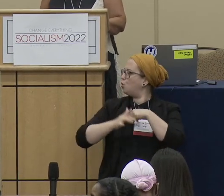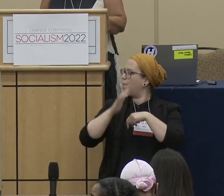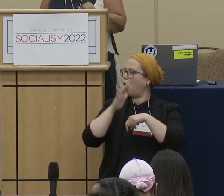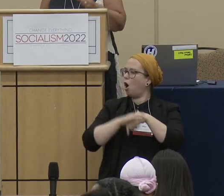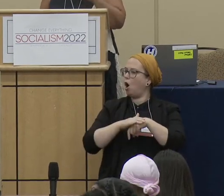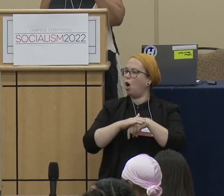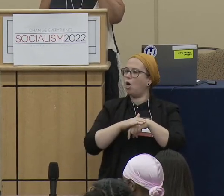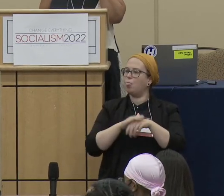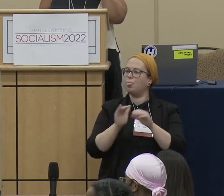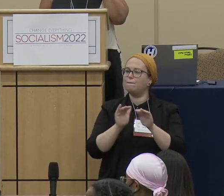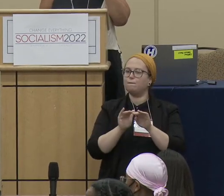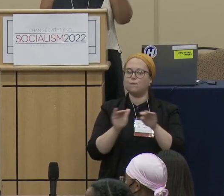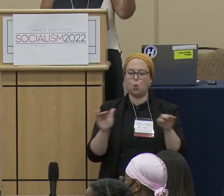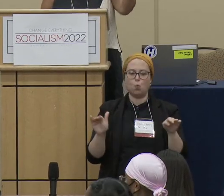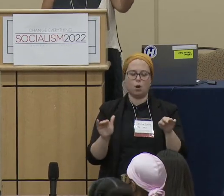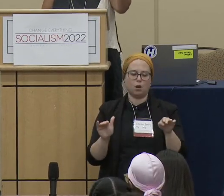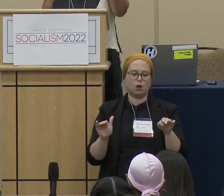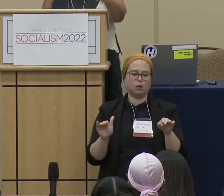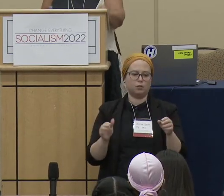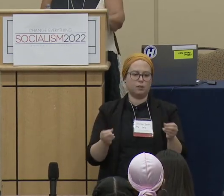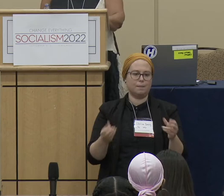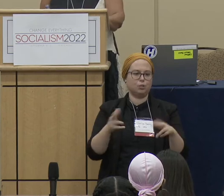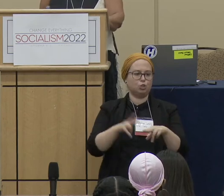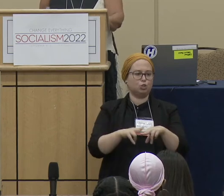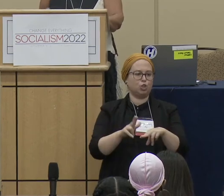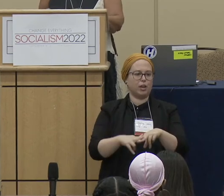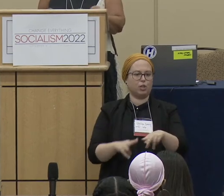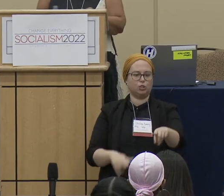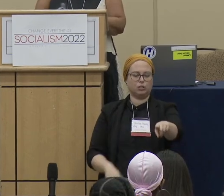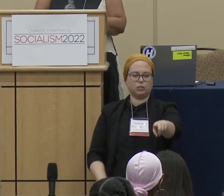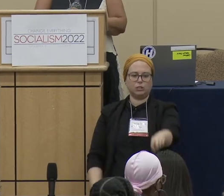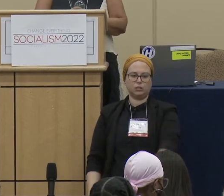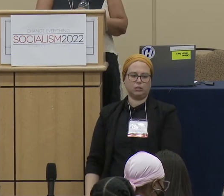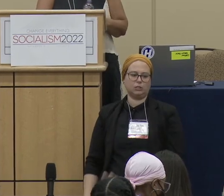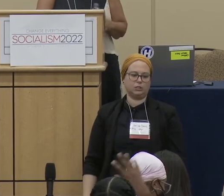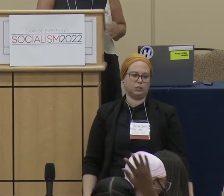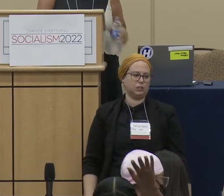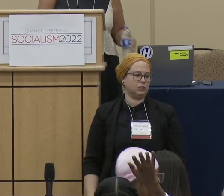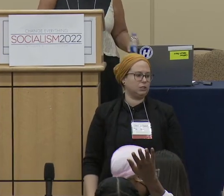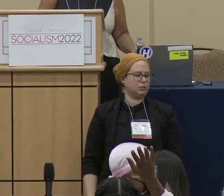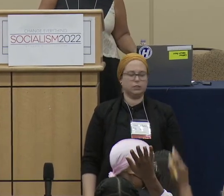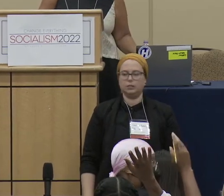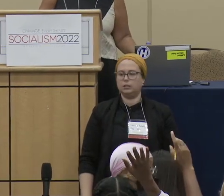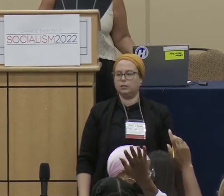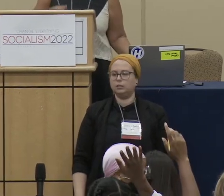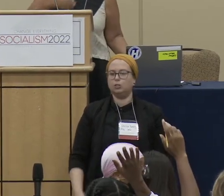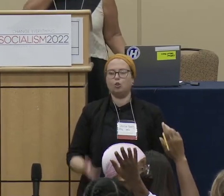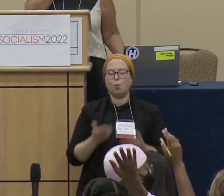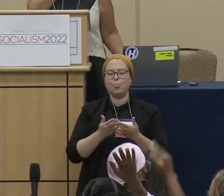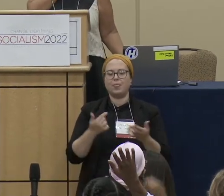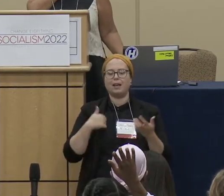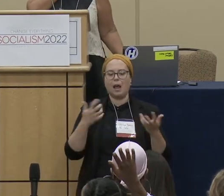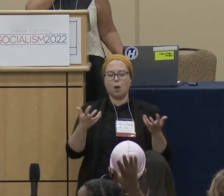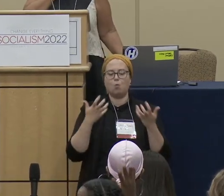to invite you to sit. There's also plenty of room on the floor if you want to lean against the wall.